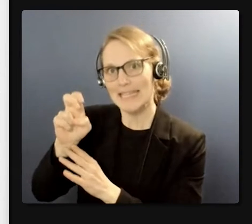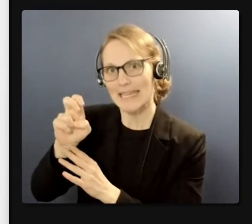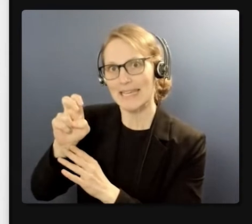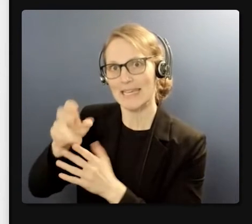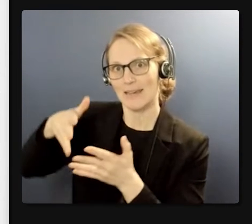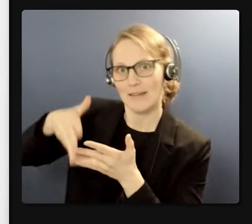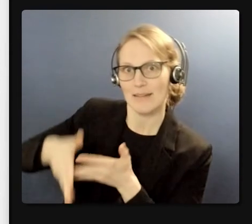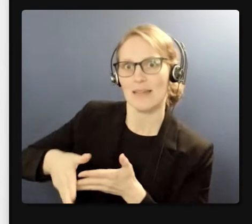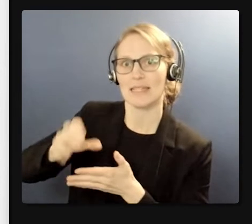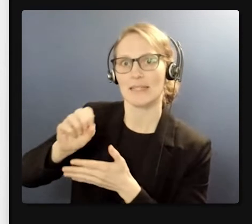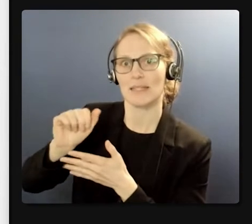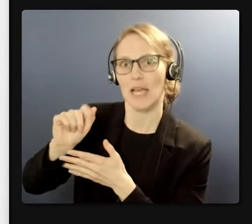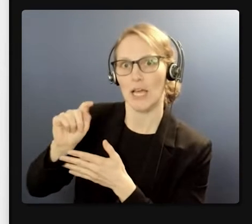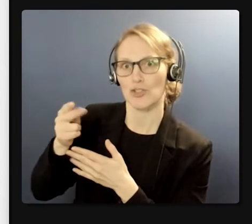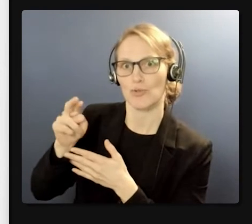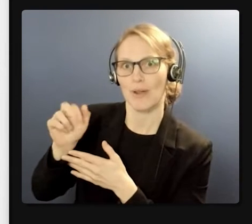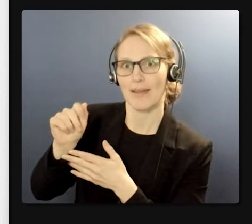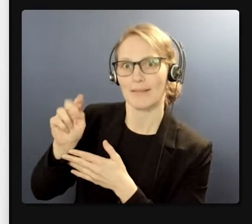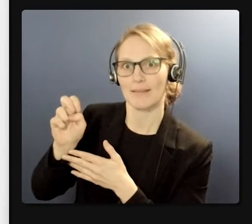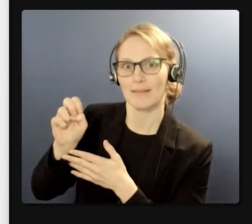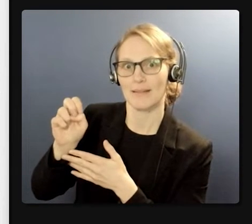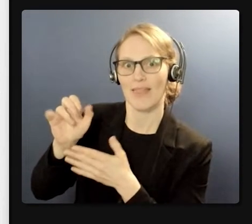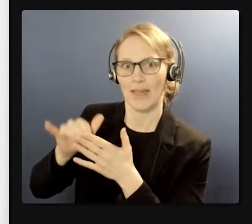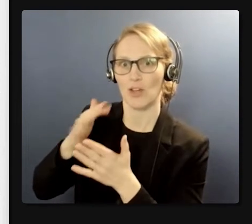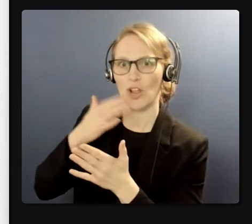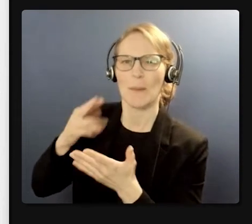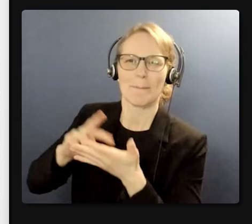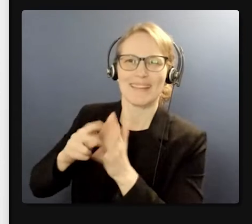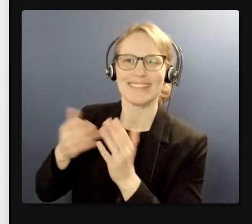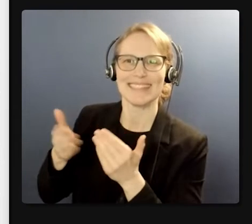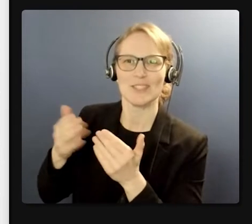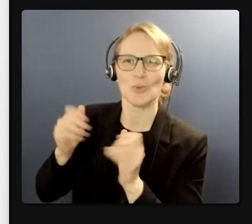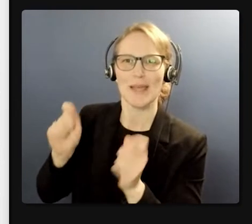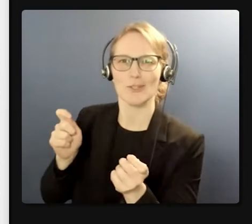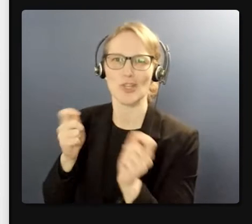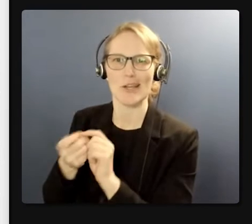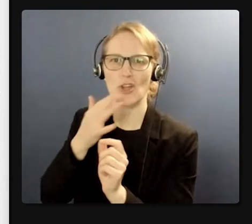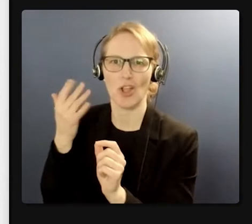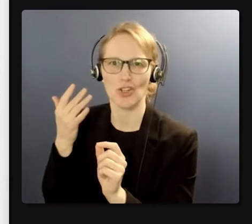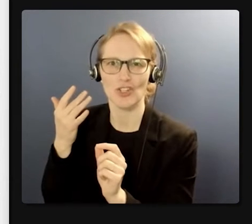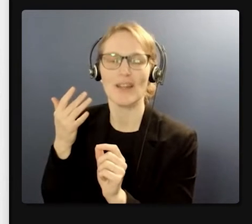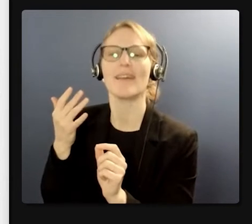so that you can easily just a modify the color and generate a colorized based color